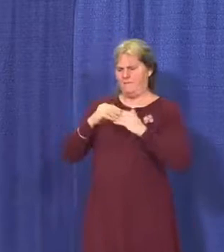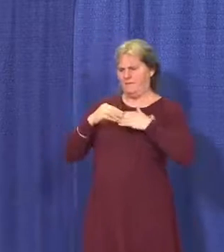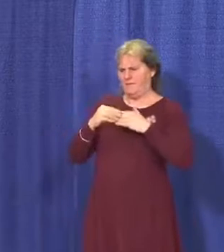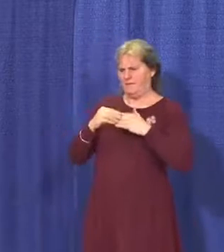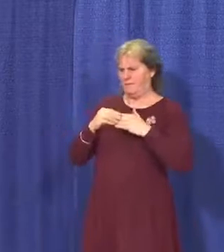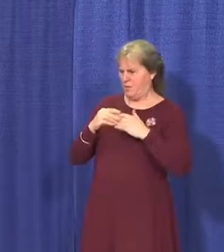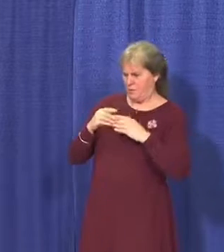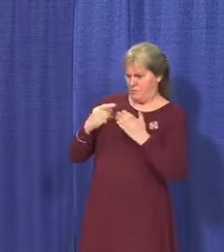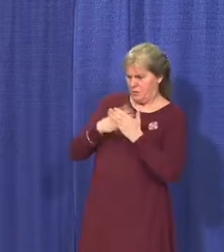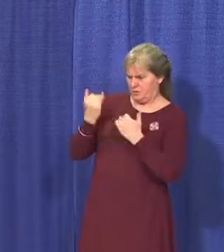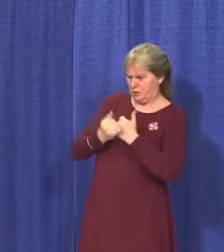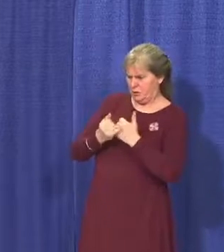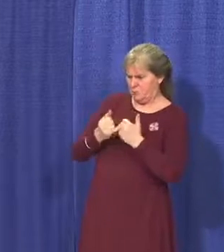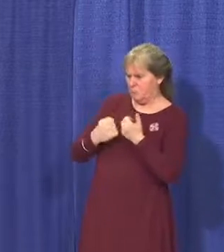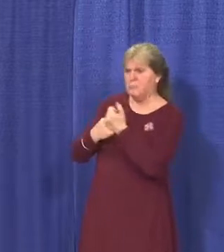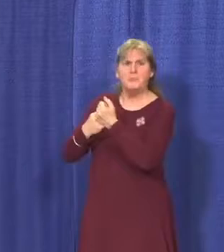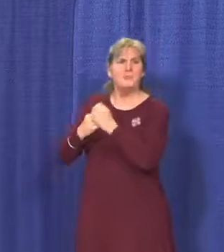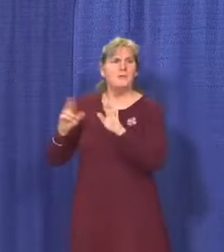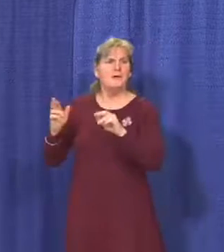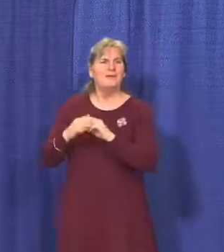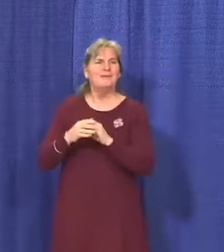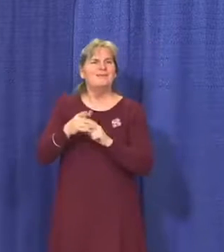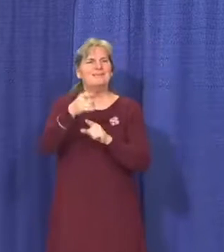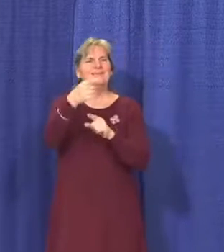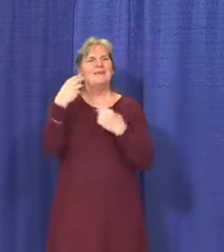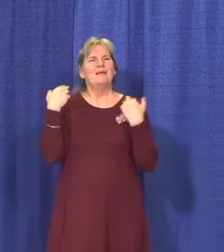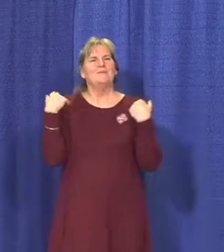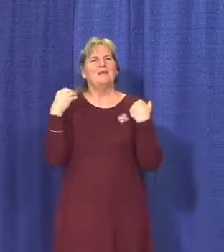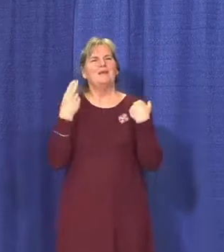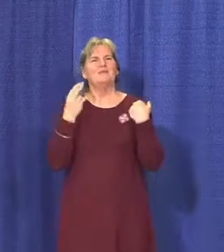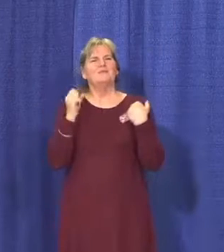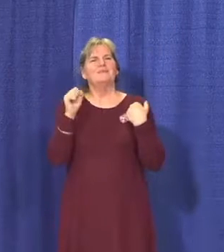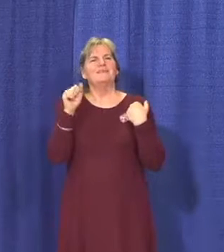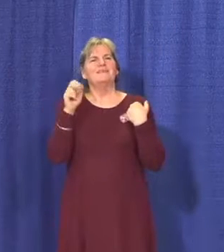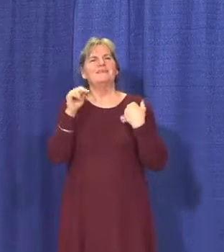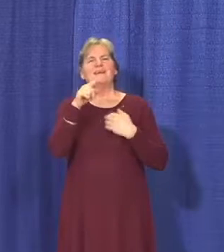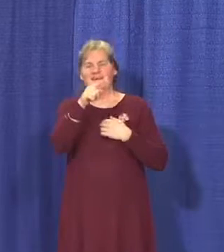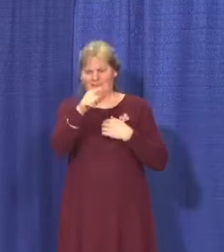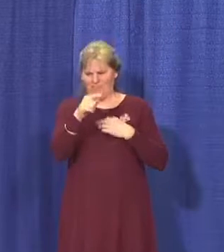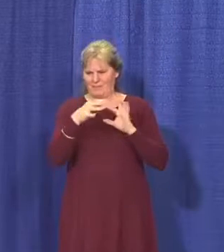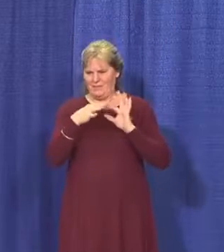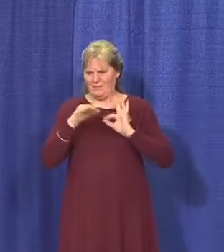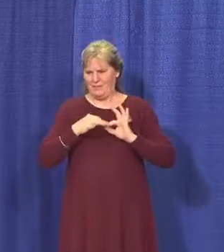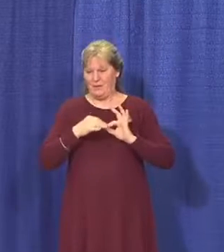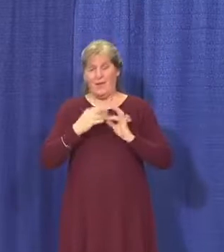lots of flexibility to make sure projects go ahead. And as Minister Hussen said, two